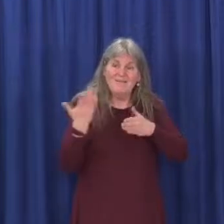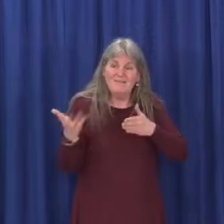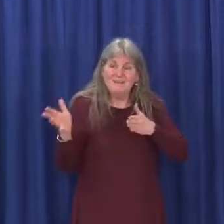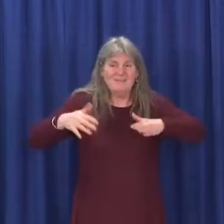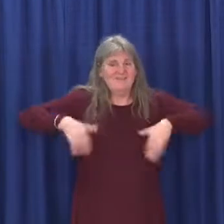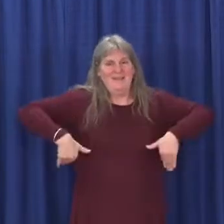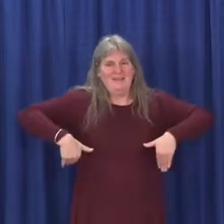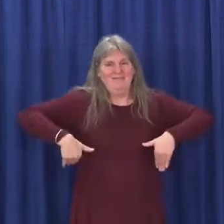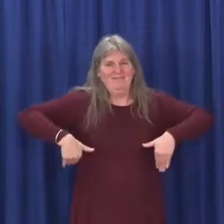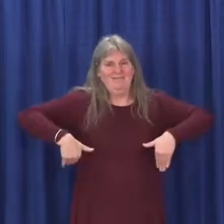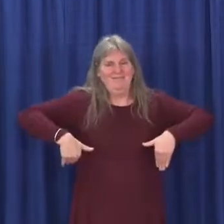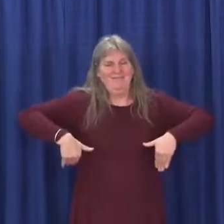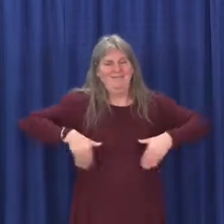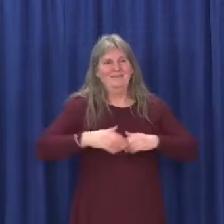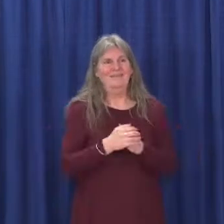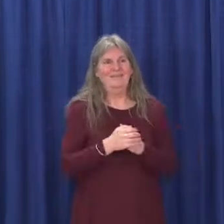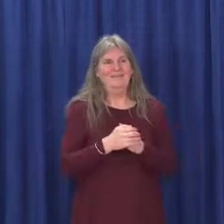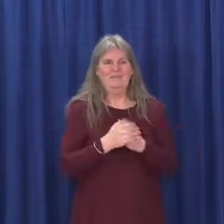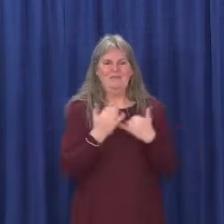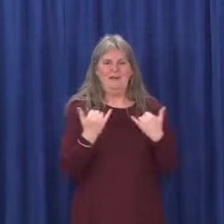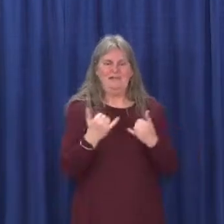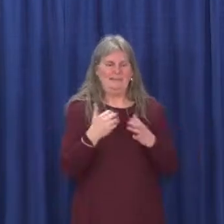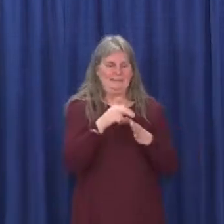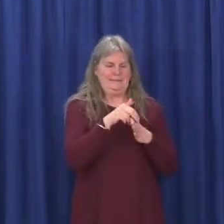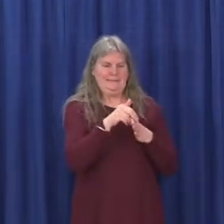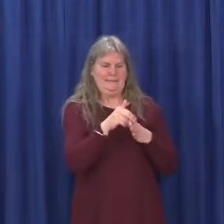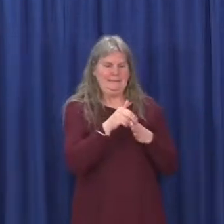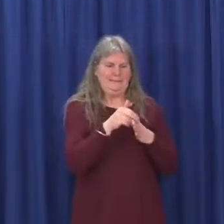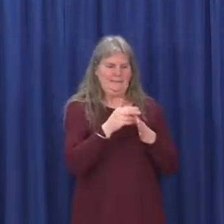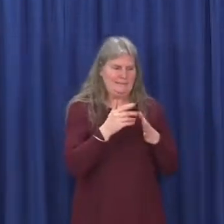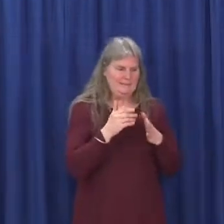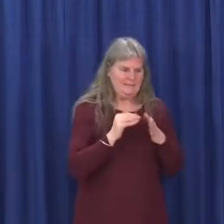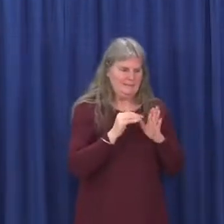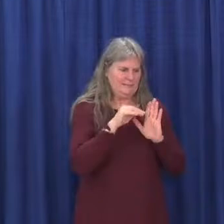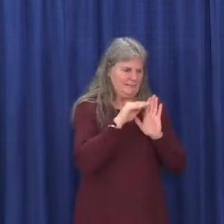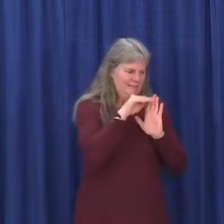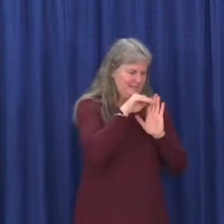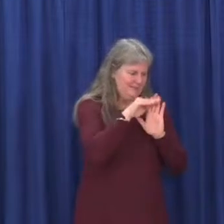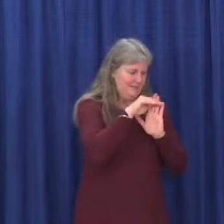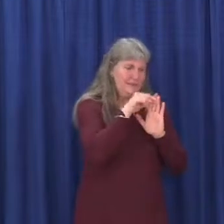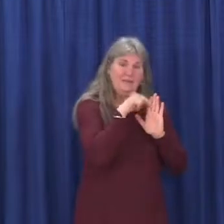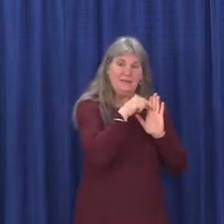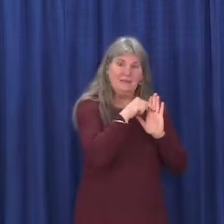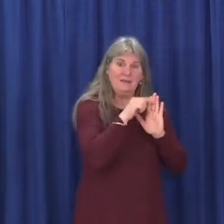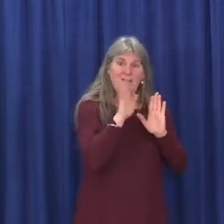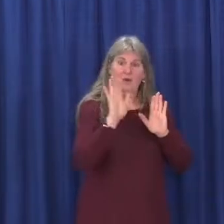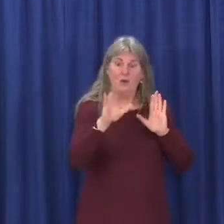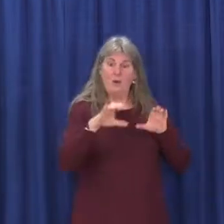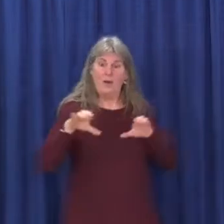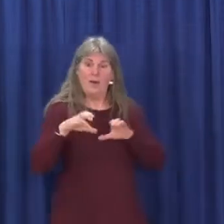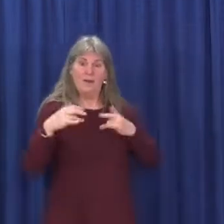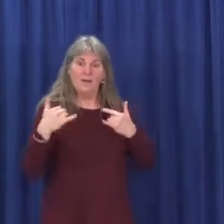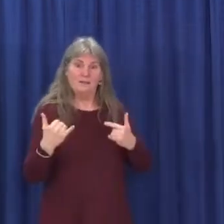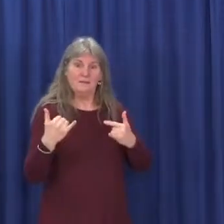We remain at a critical moment in the Omicron wave. And what we do now will determine what the coming